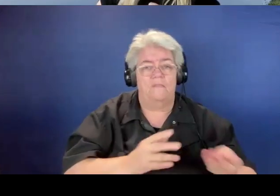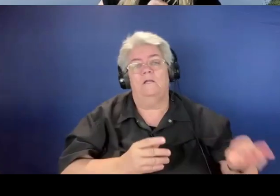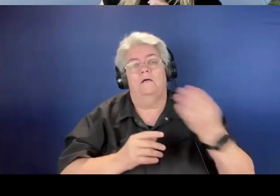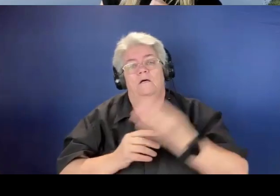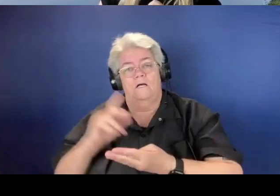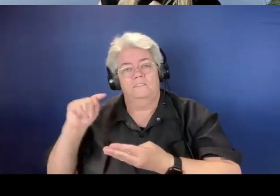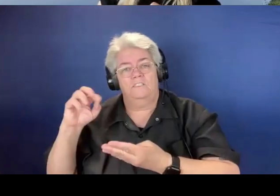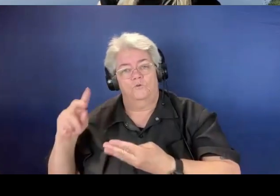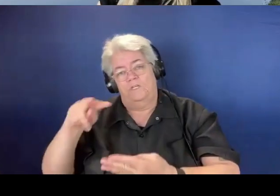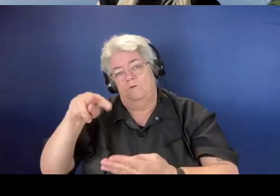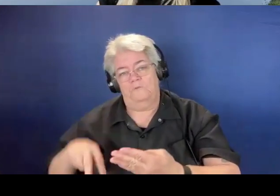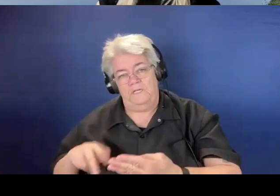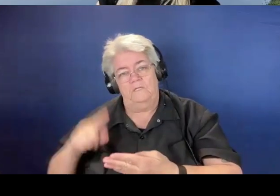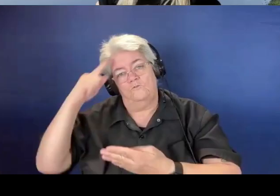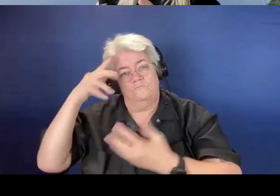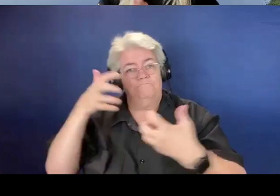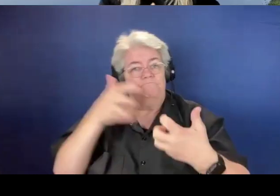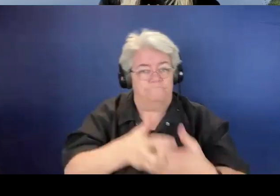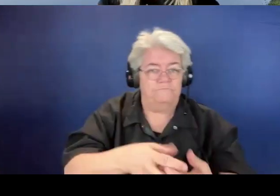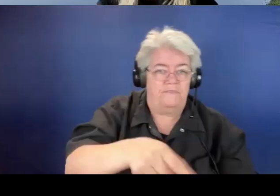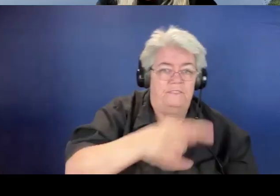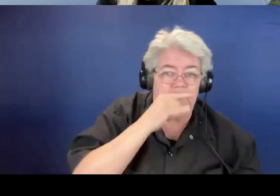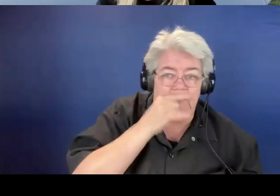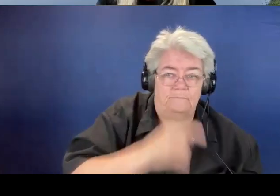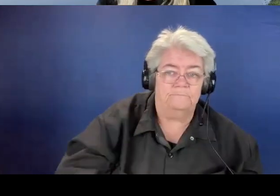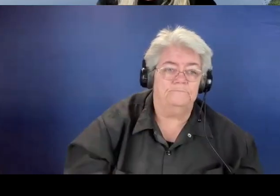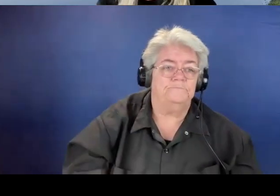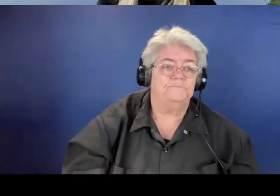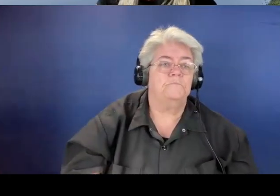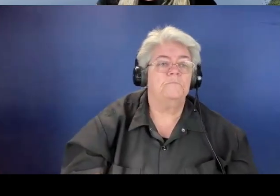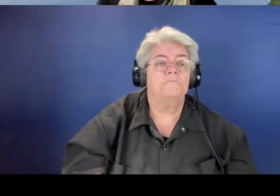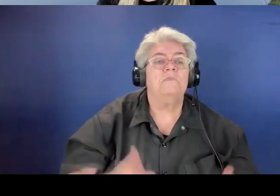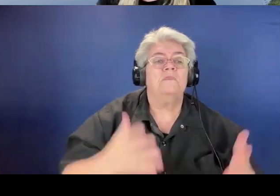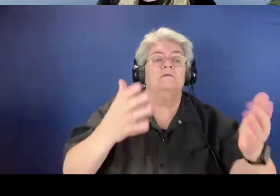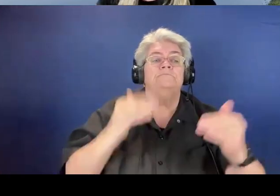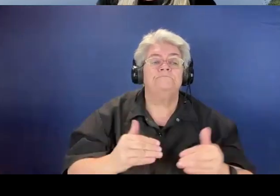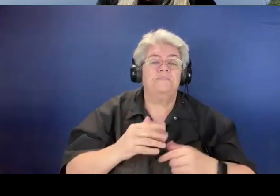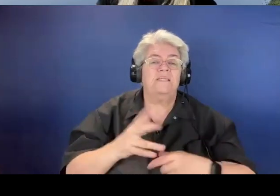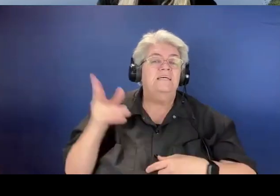All right. And on the next slide, we have some of our speech perception assessments.